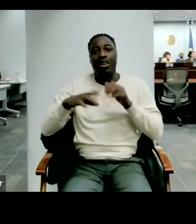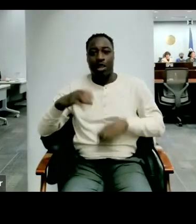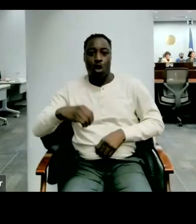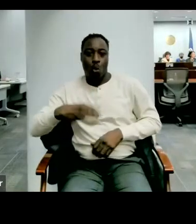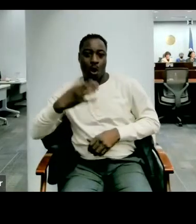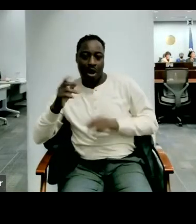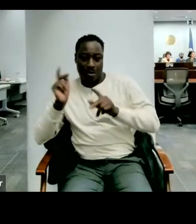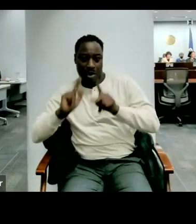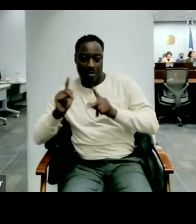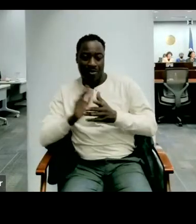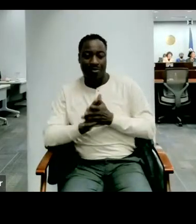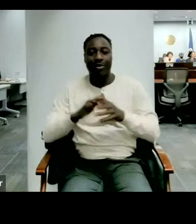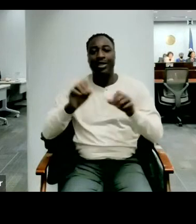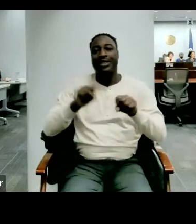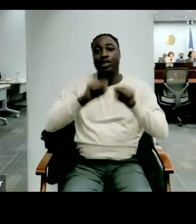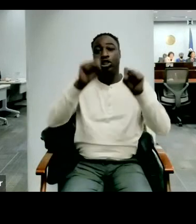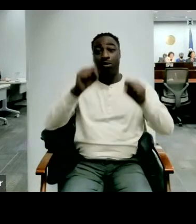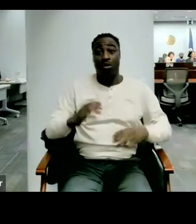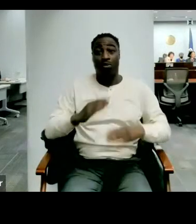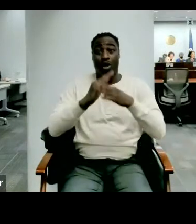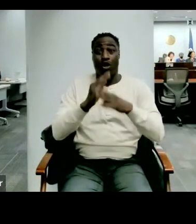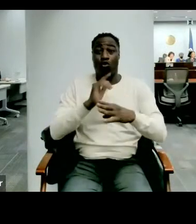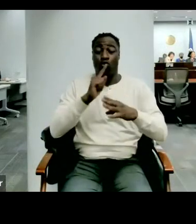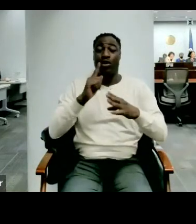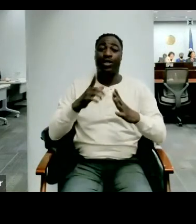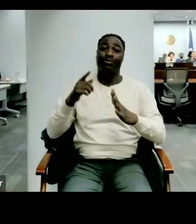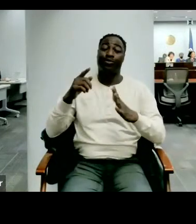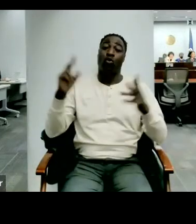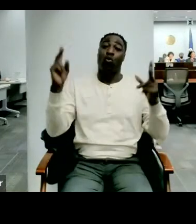These barriers have been exacerbated which the COVID pandemic.